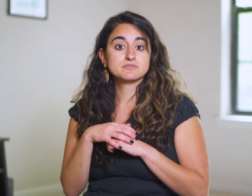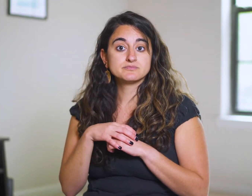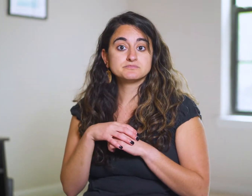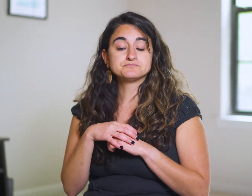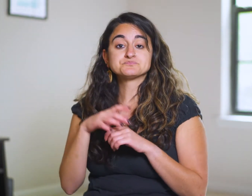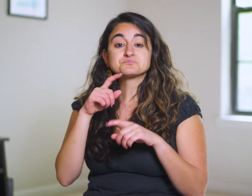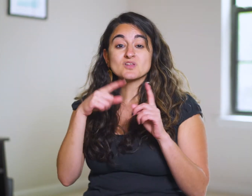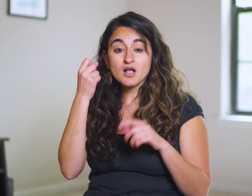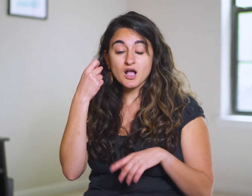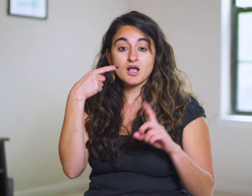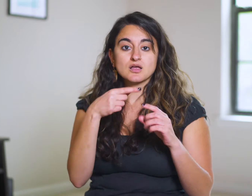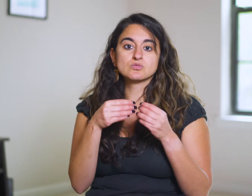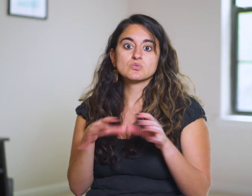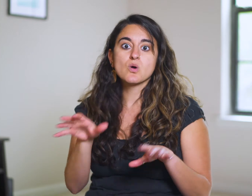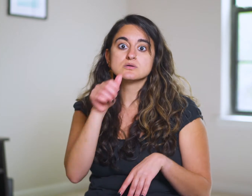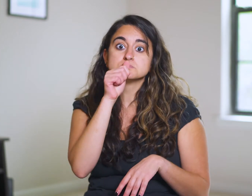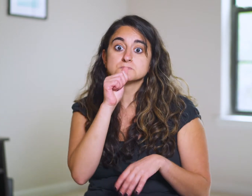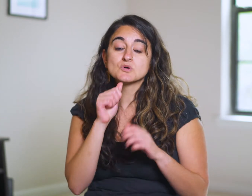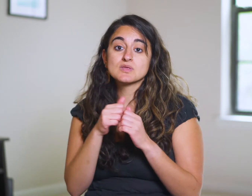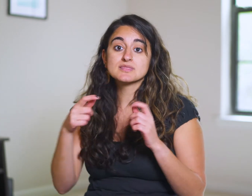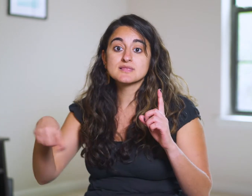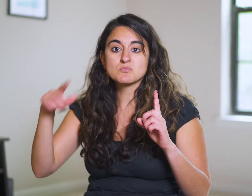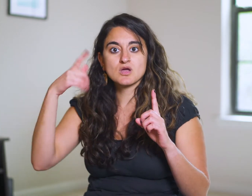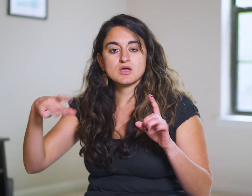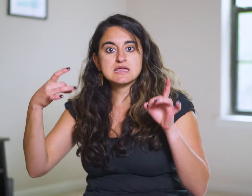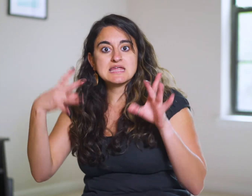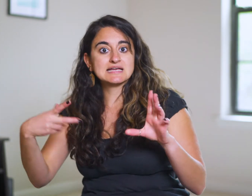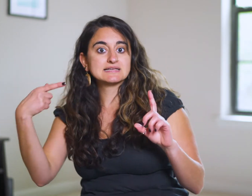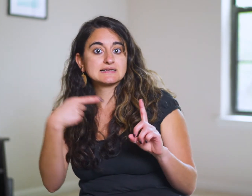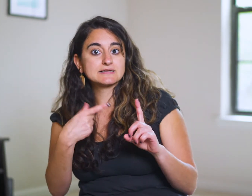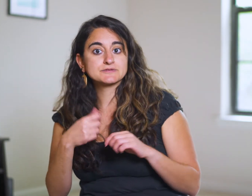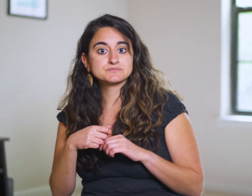But he loses patience with them because they hate him.